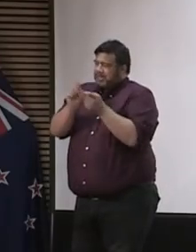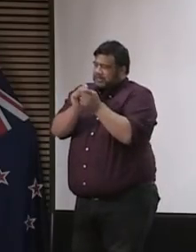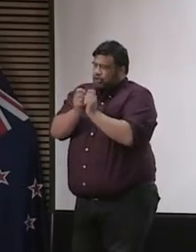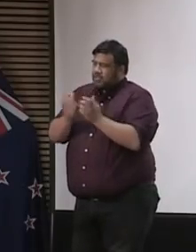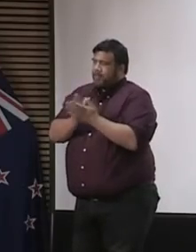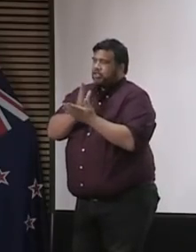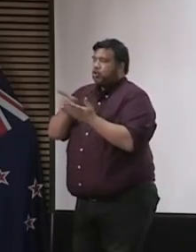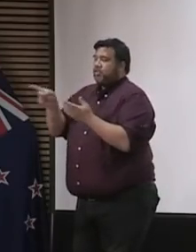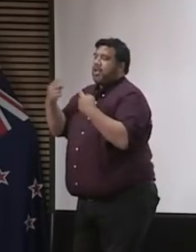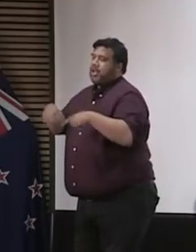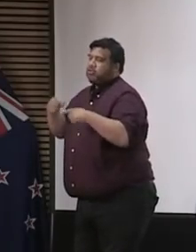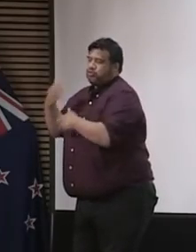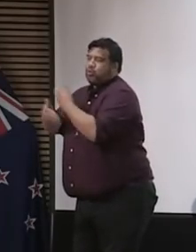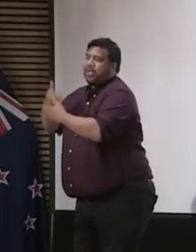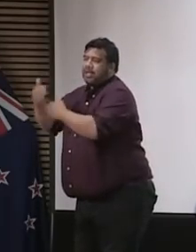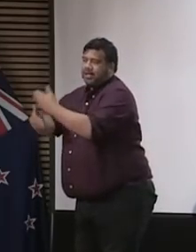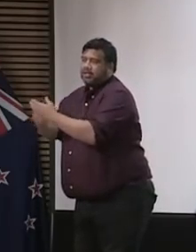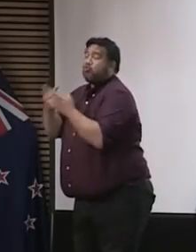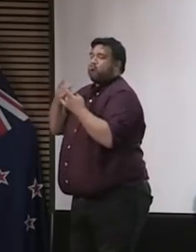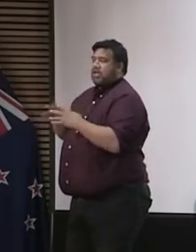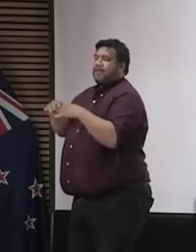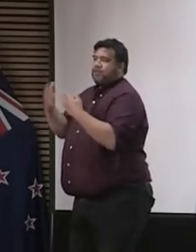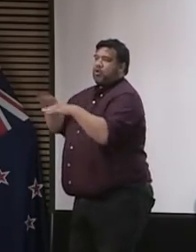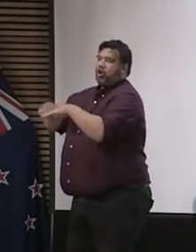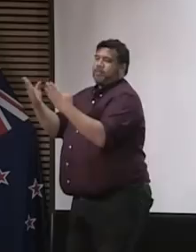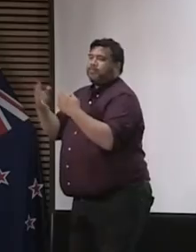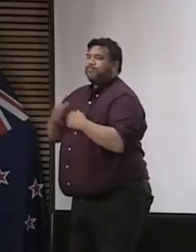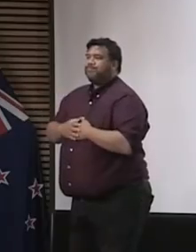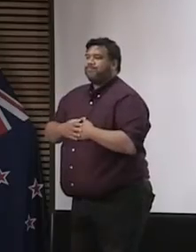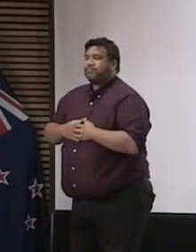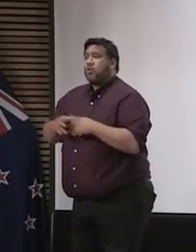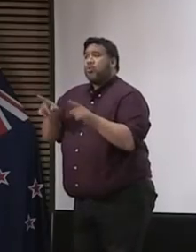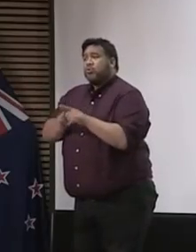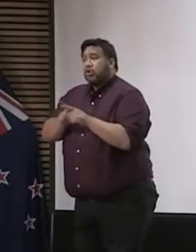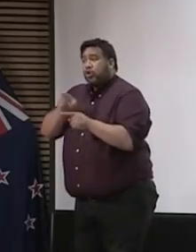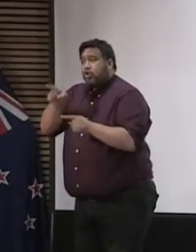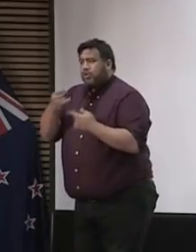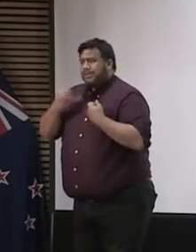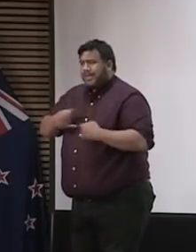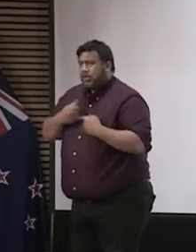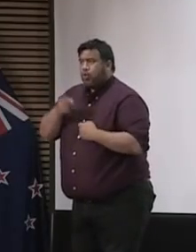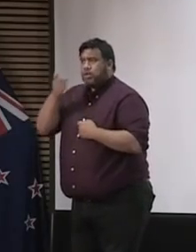Finally, if you need health care for any reason, ring Healthline or visit or ring your GP,